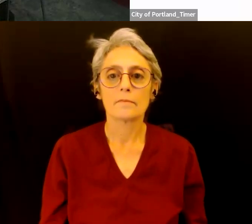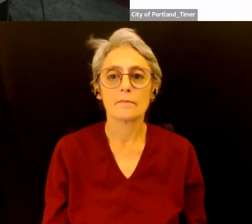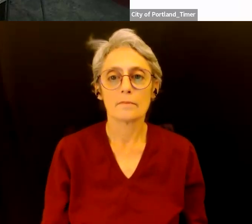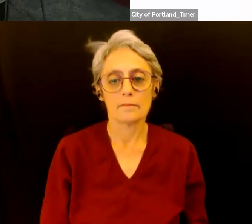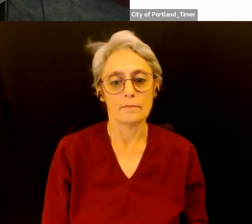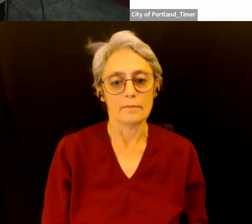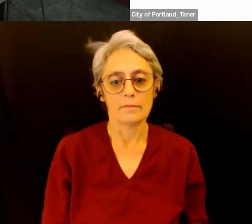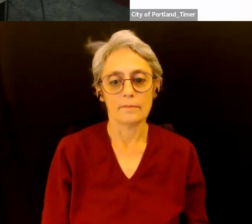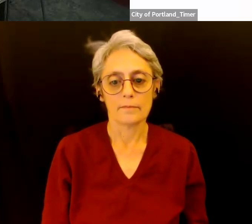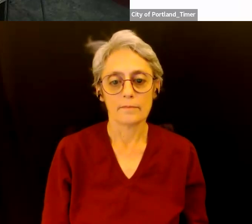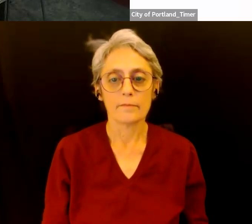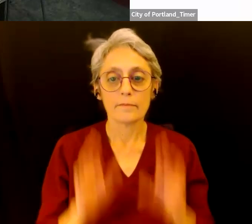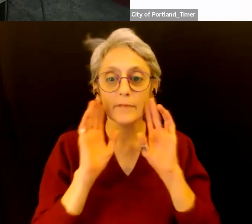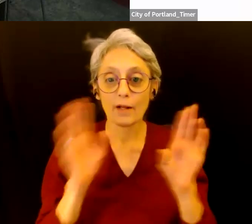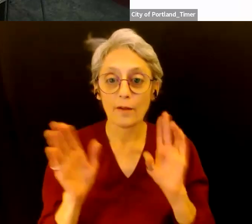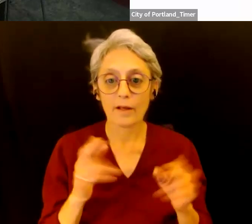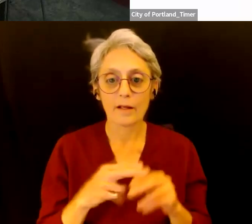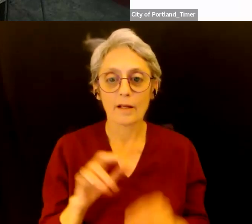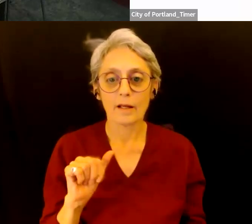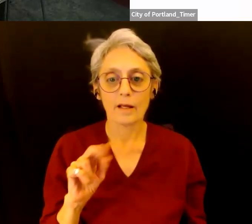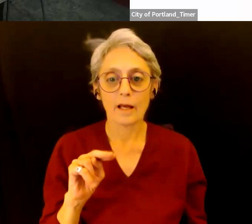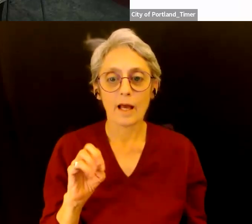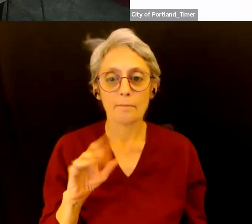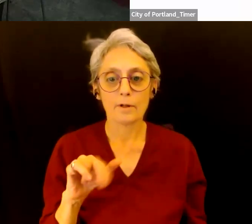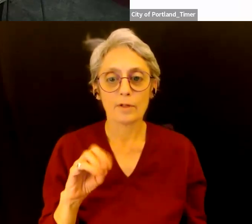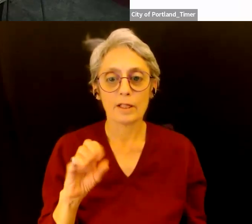Hello there. My name is Anne Marie Santos. I use she, her pronouns.